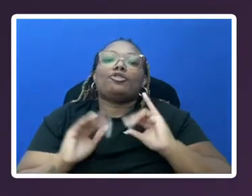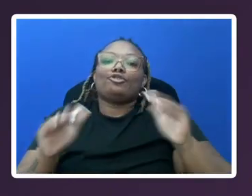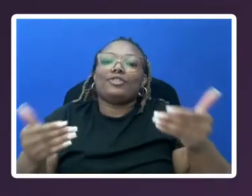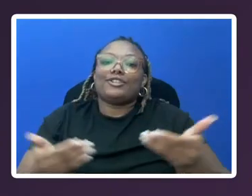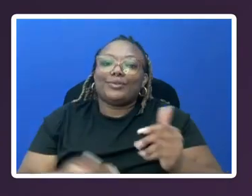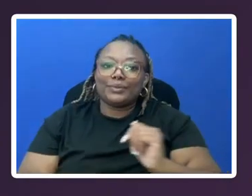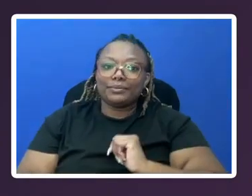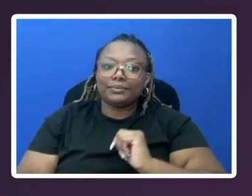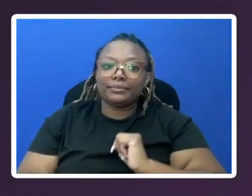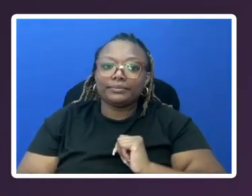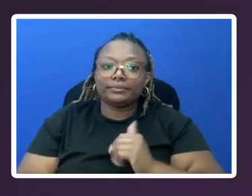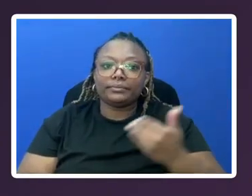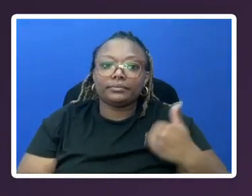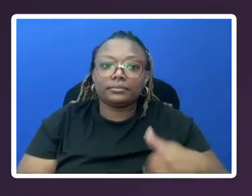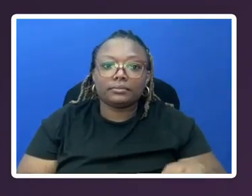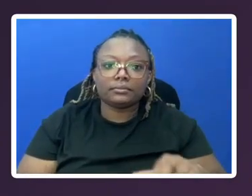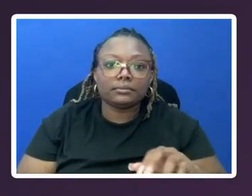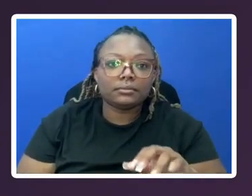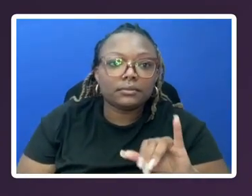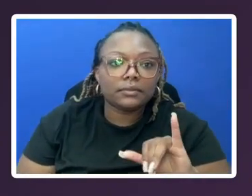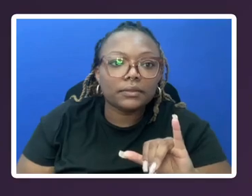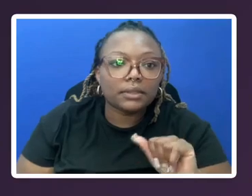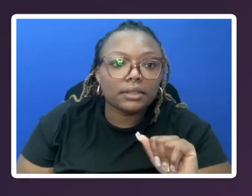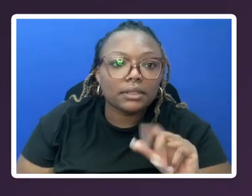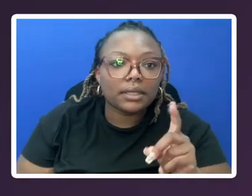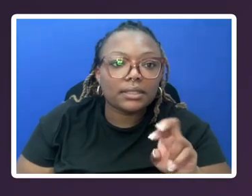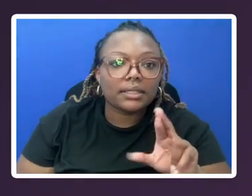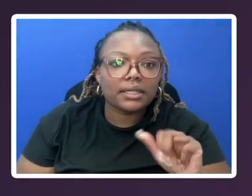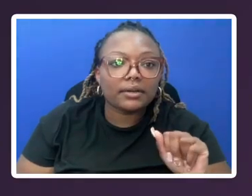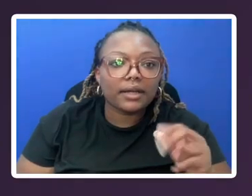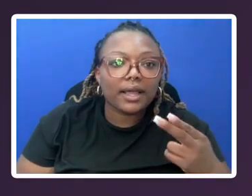name is Yadira Hadlett, and I'm the Education specialist and Workshop